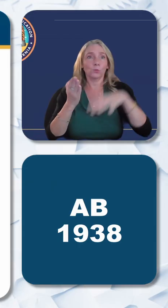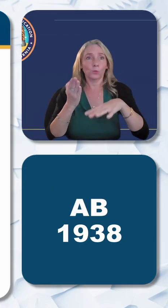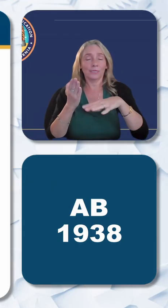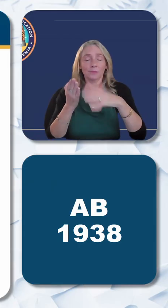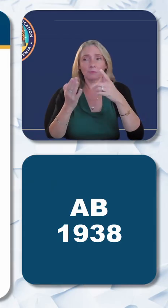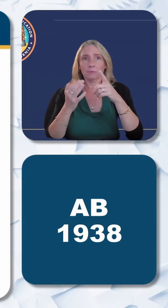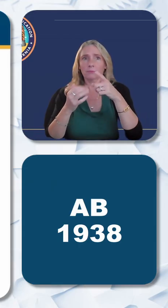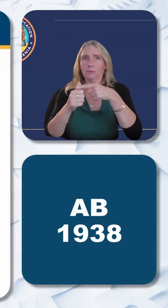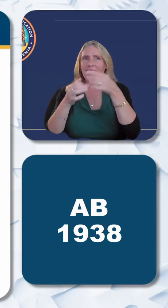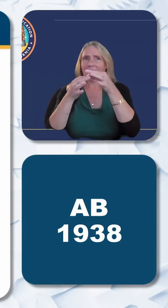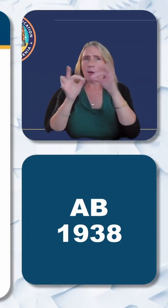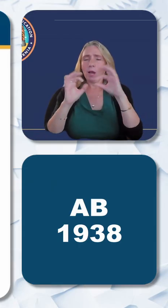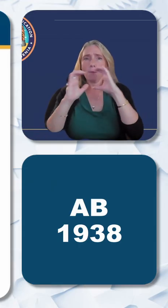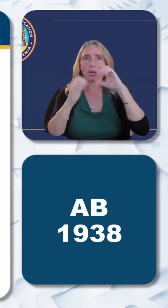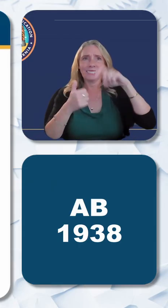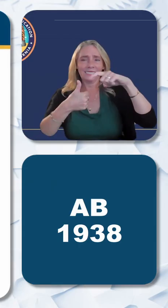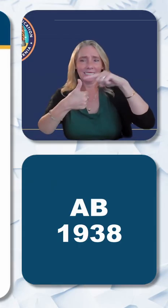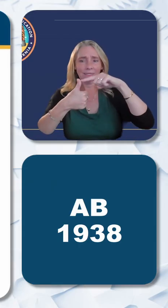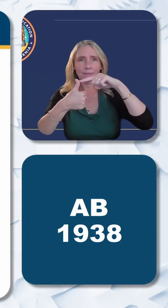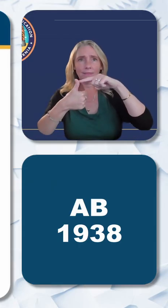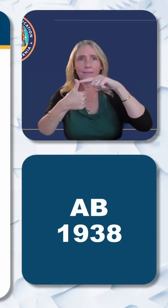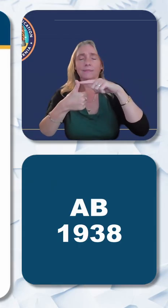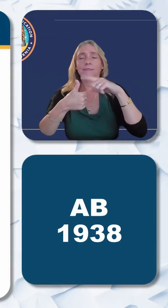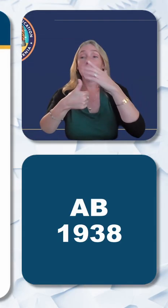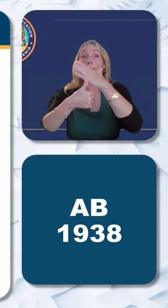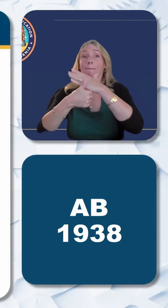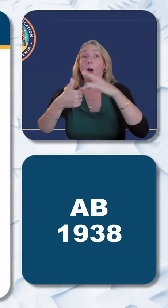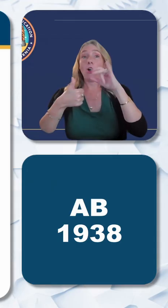And making sure that we are meeting the students' needs. So,